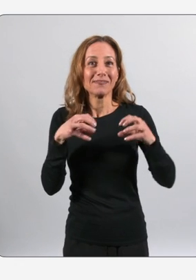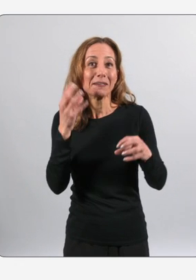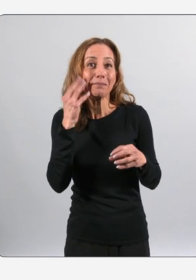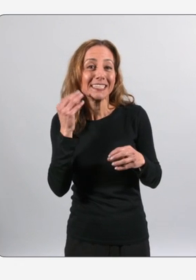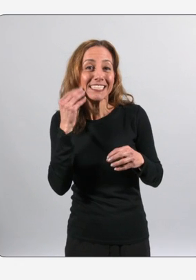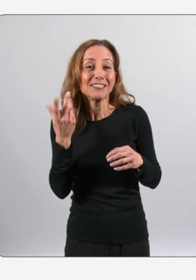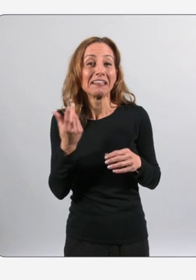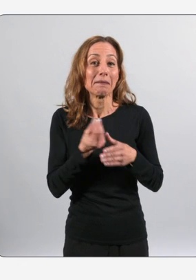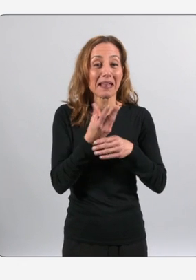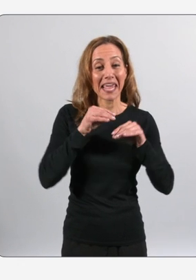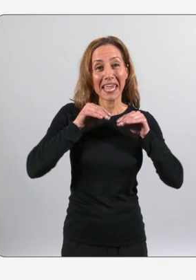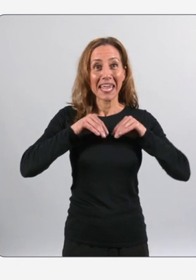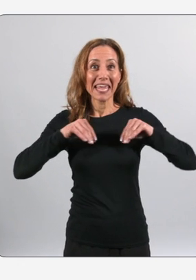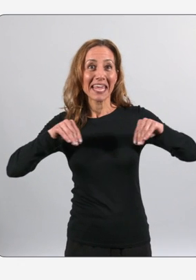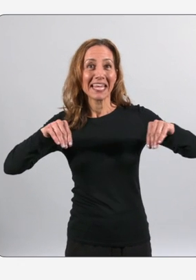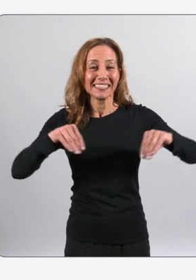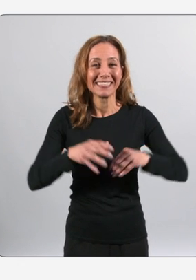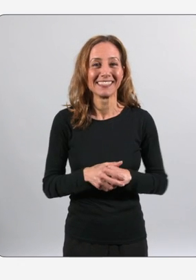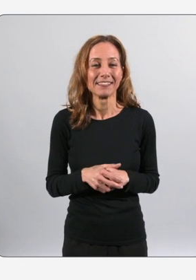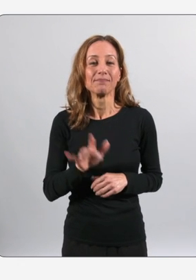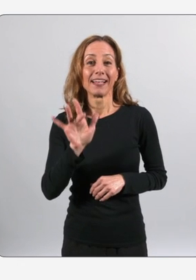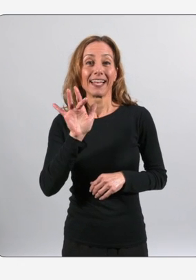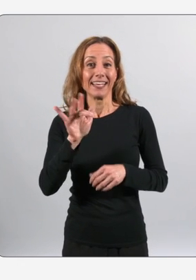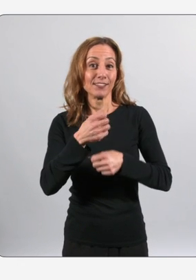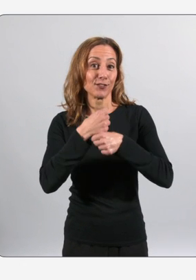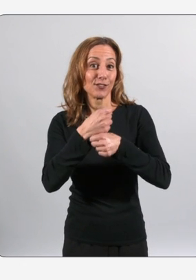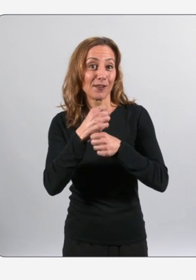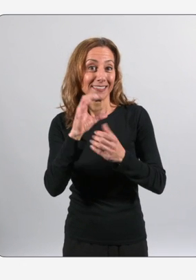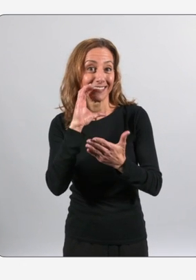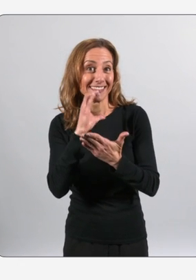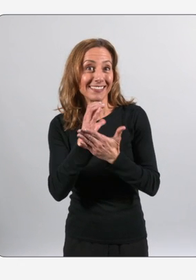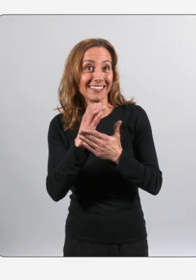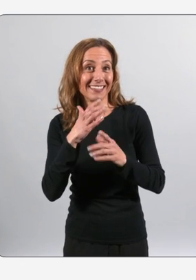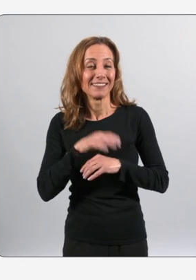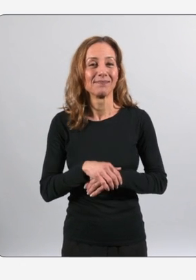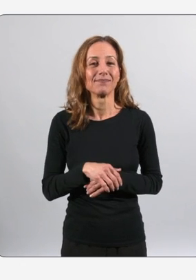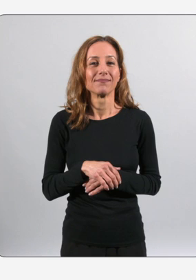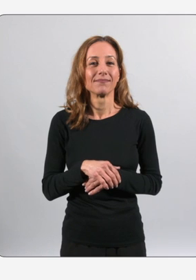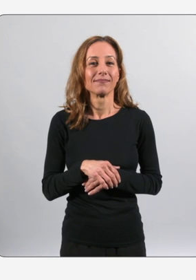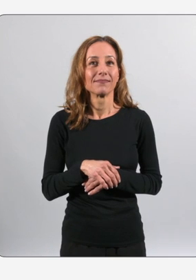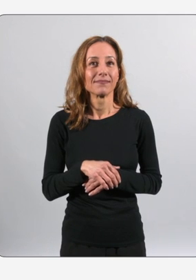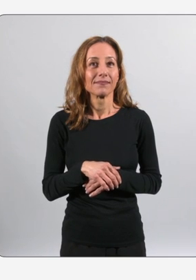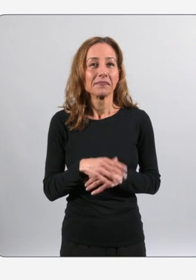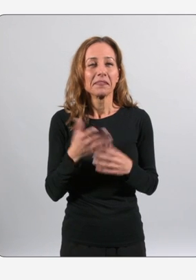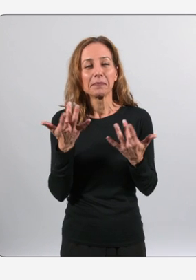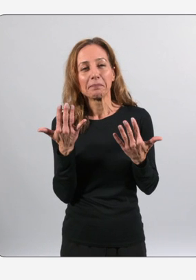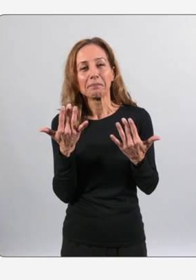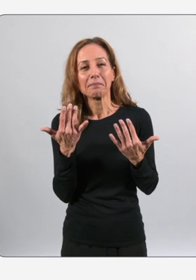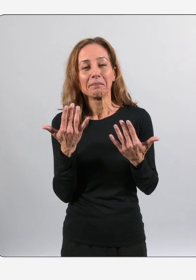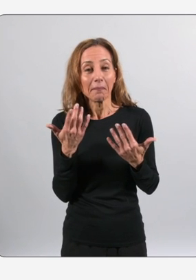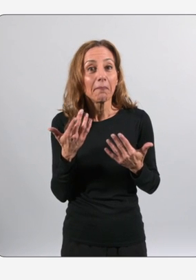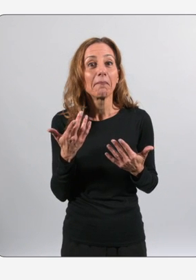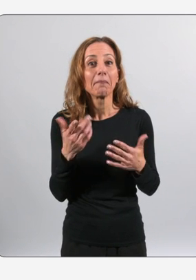You just click to generate the scene, and after a little bit, you'll have four options to choose from.